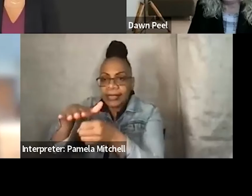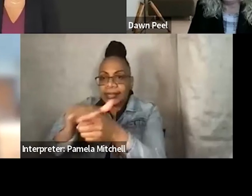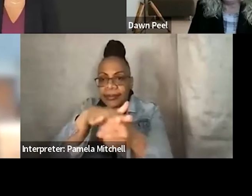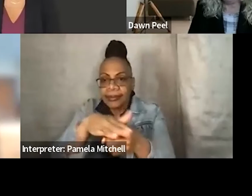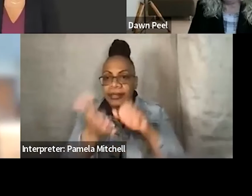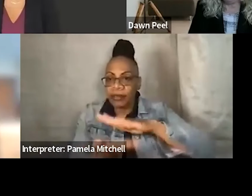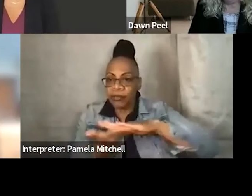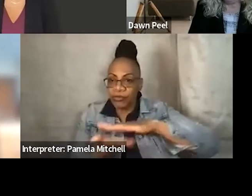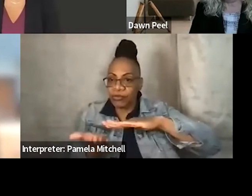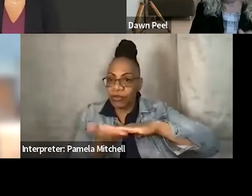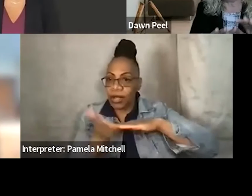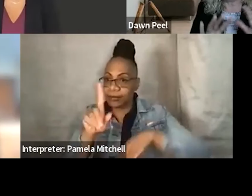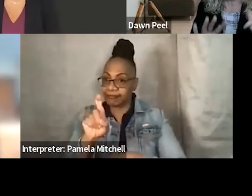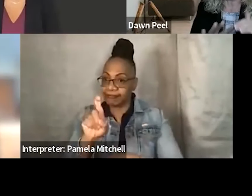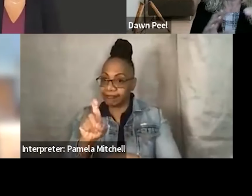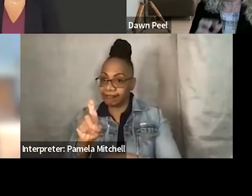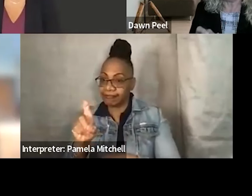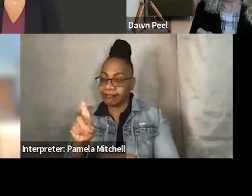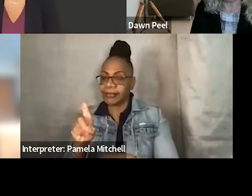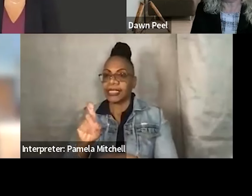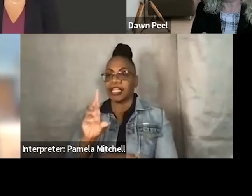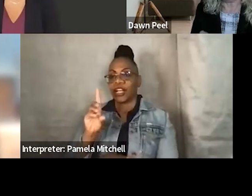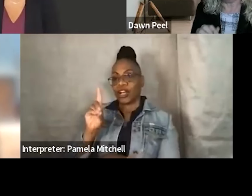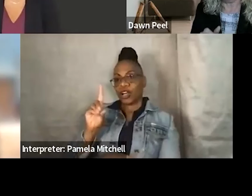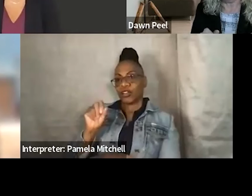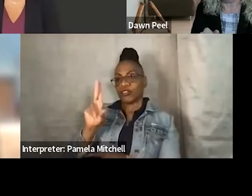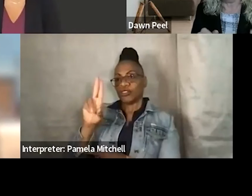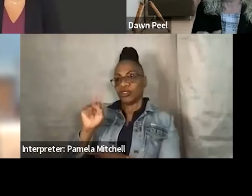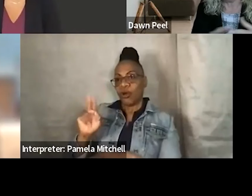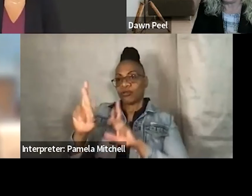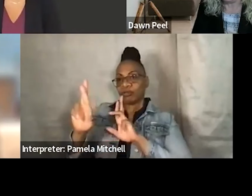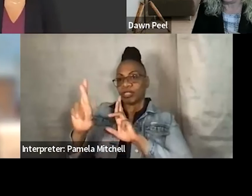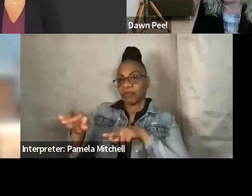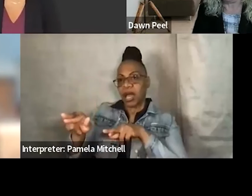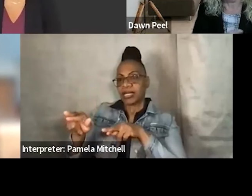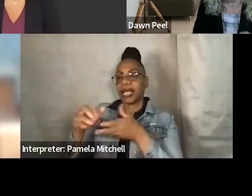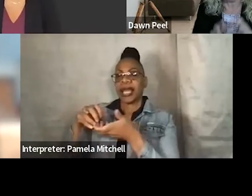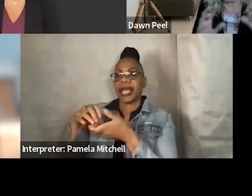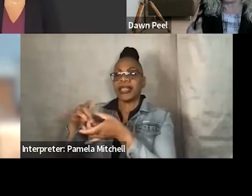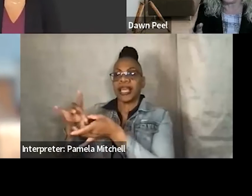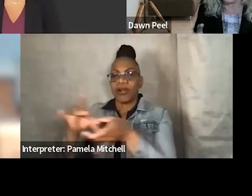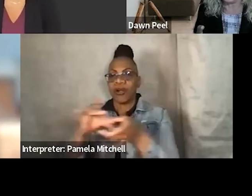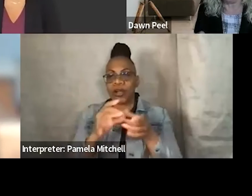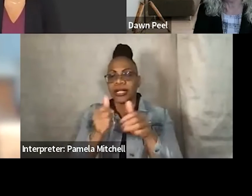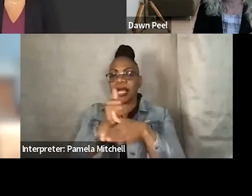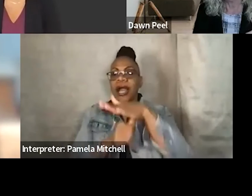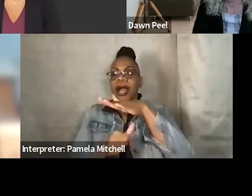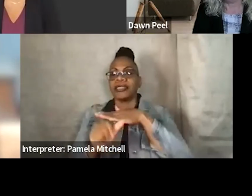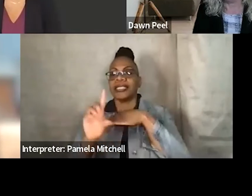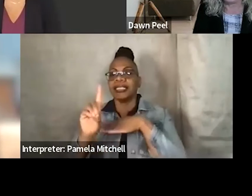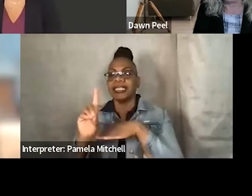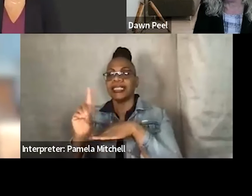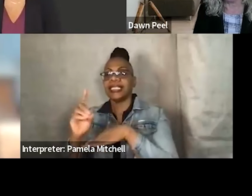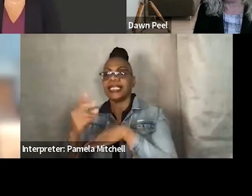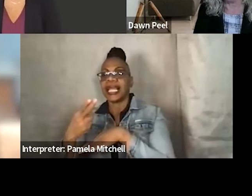So they're coordinated under DBHCD. So the state of Georgia contracts